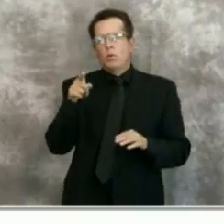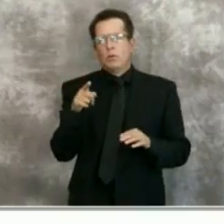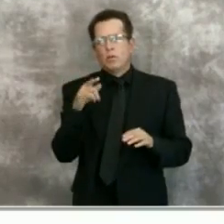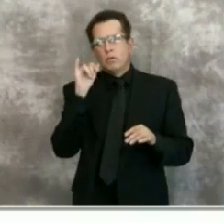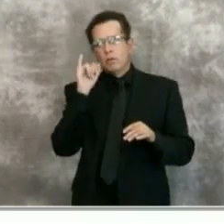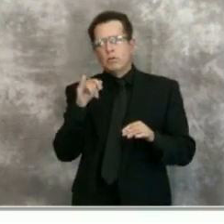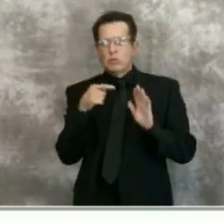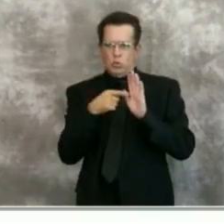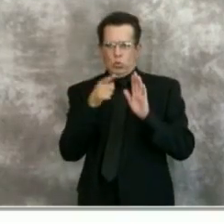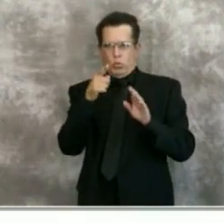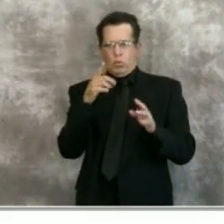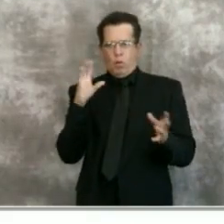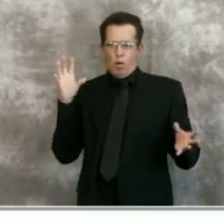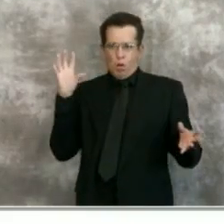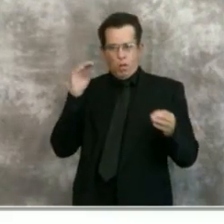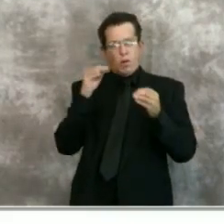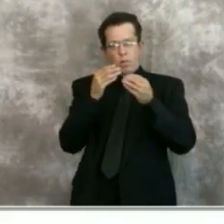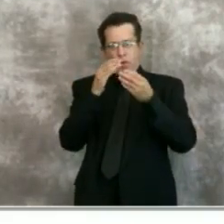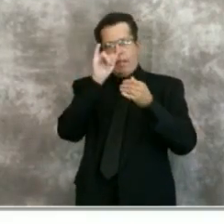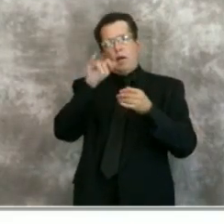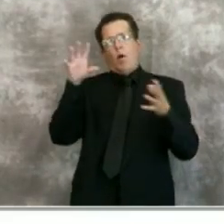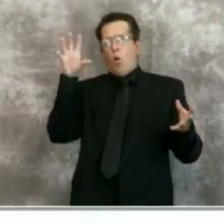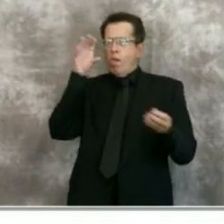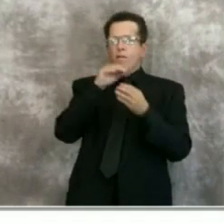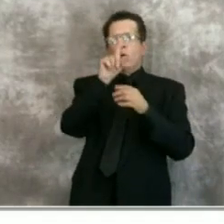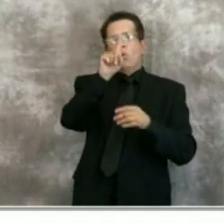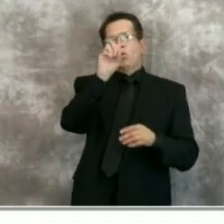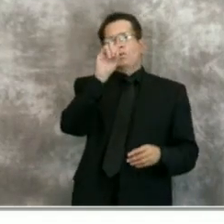PLACE OF WORSHIP. IF WE GO NOW TO THE NEXT SLIDE. WHAT I